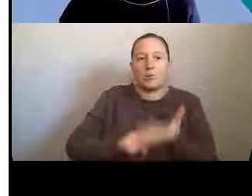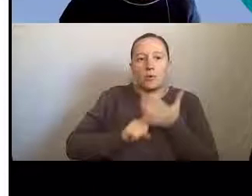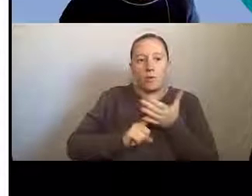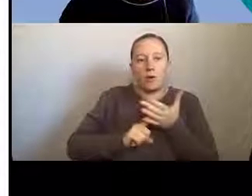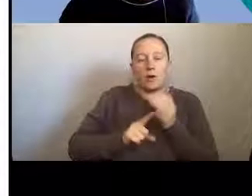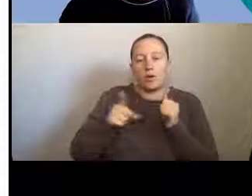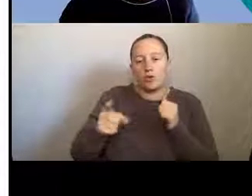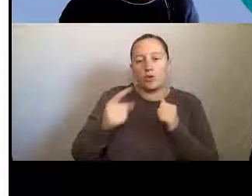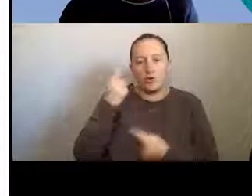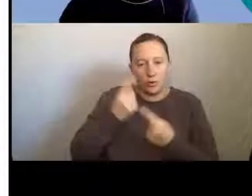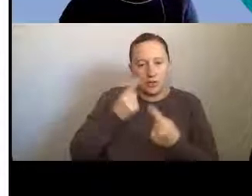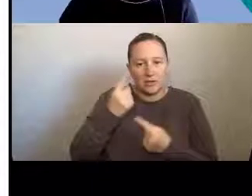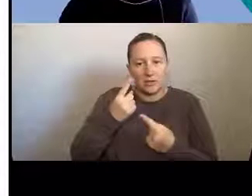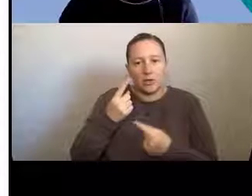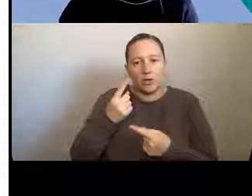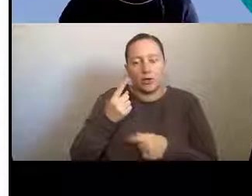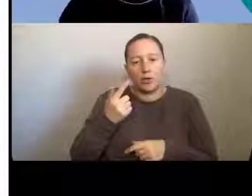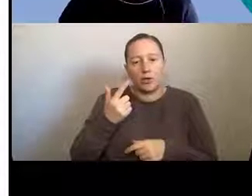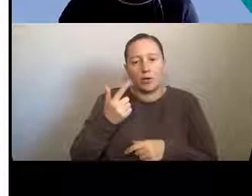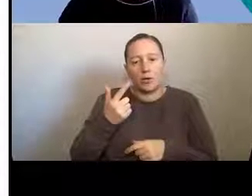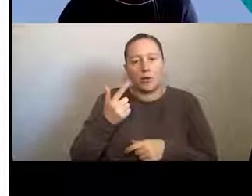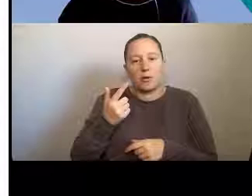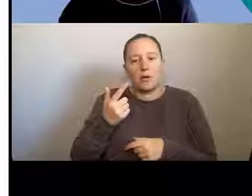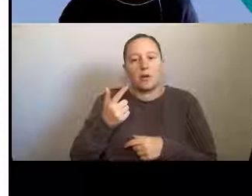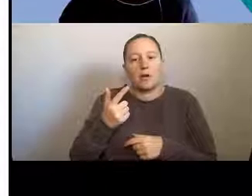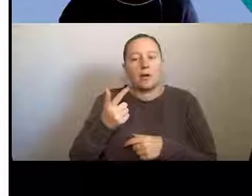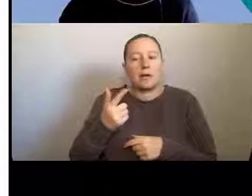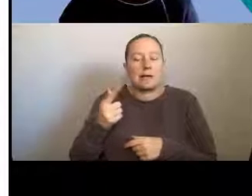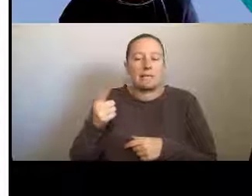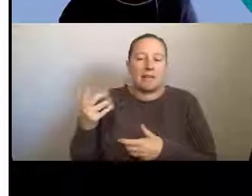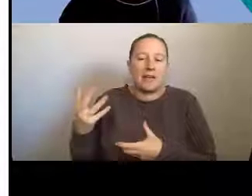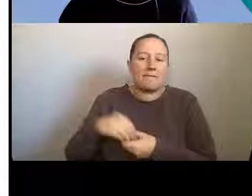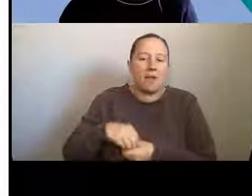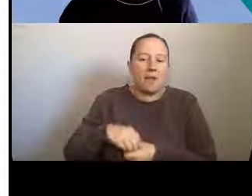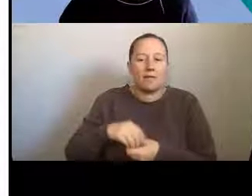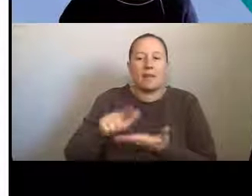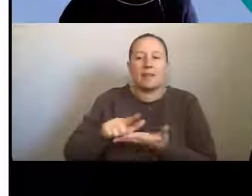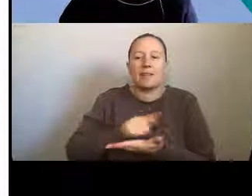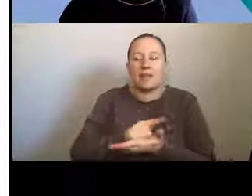involving a legally authorized representative or possibly a substitute decision-maker.